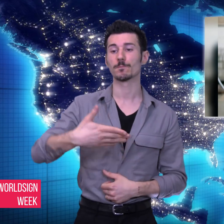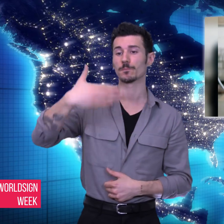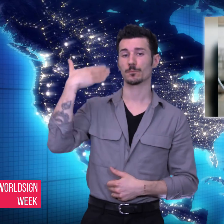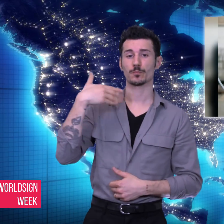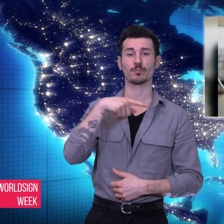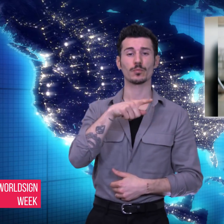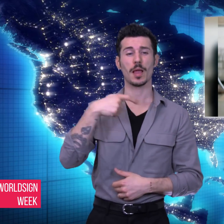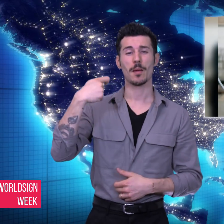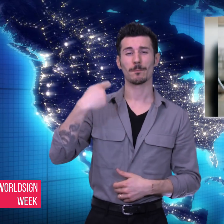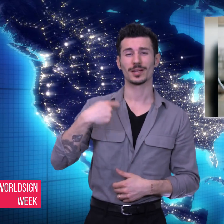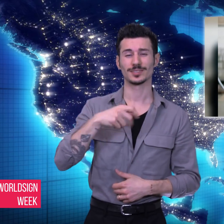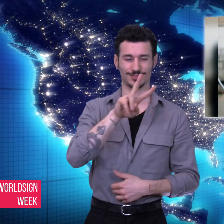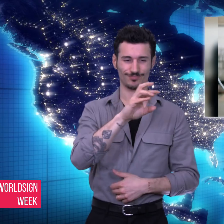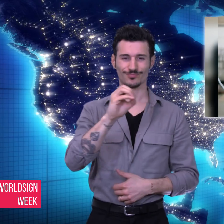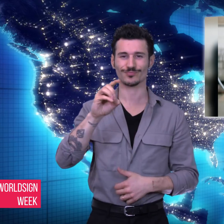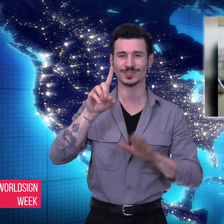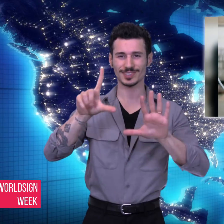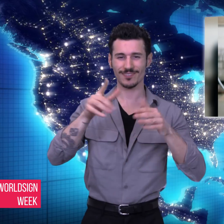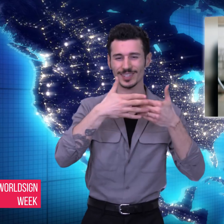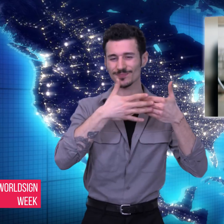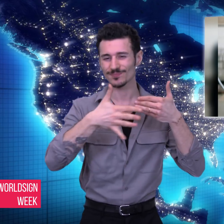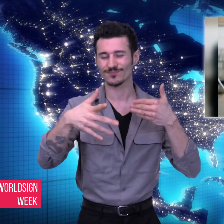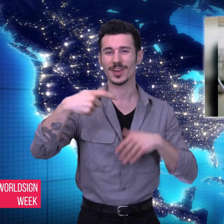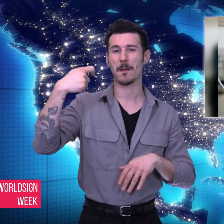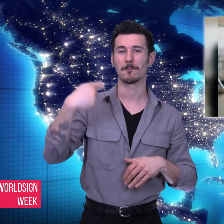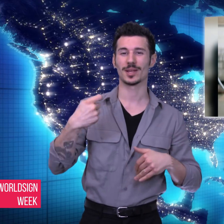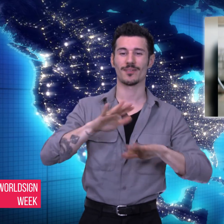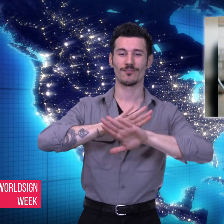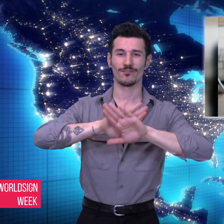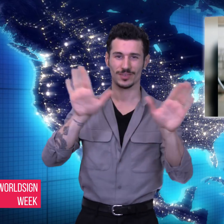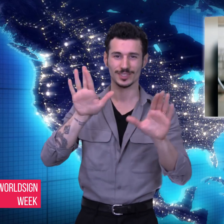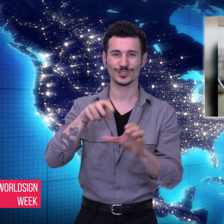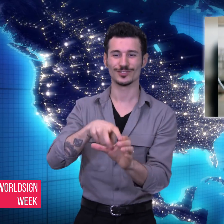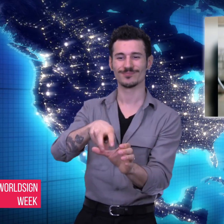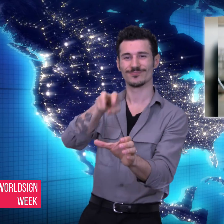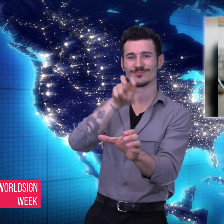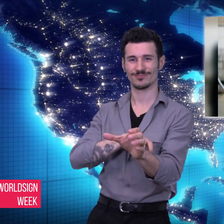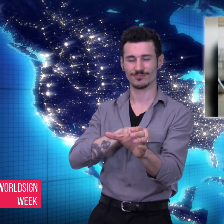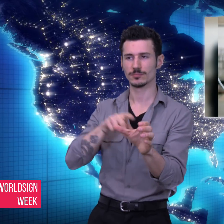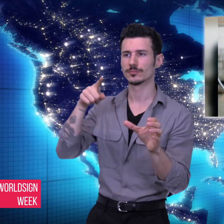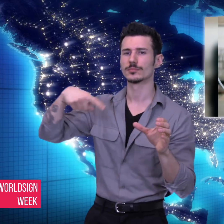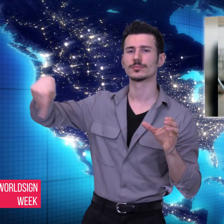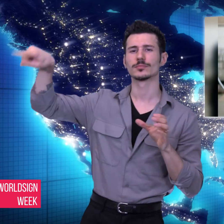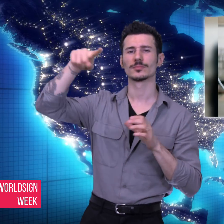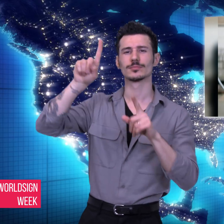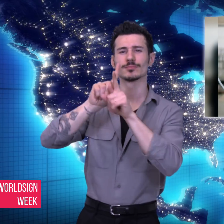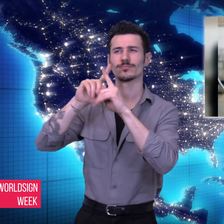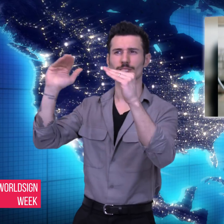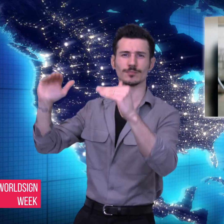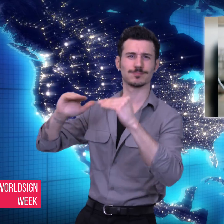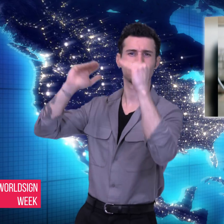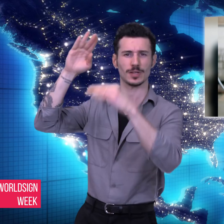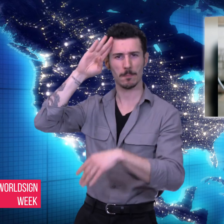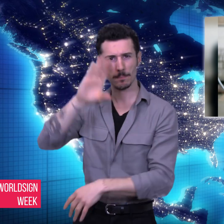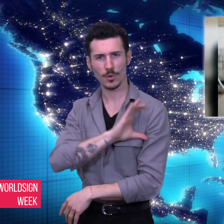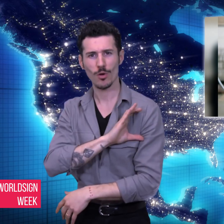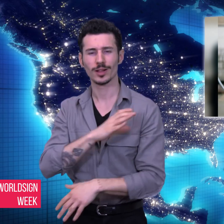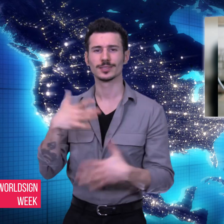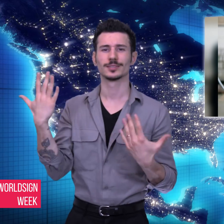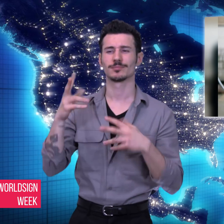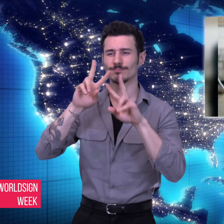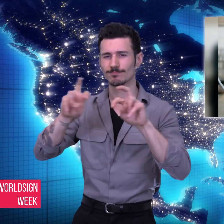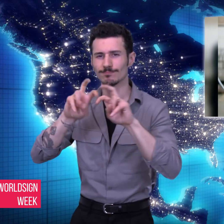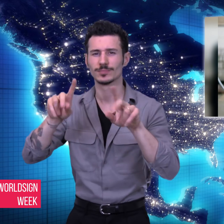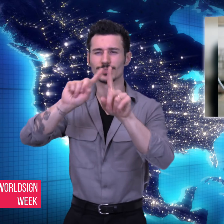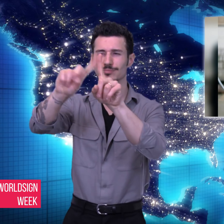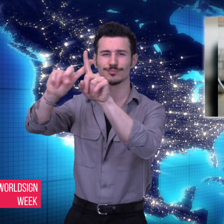After leaving office, he has been inundated by